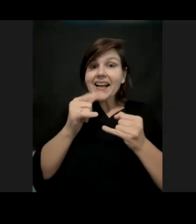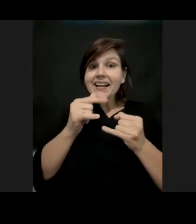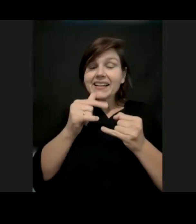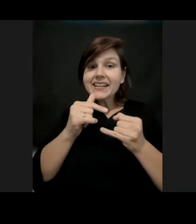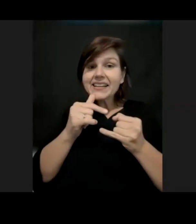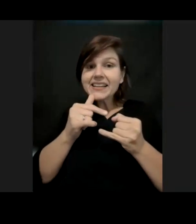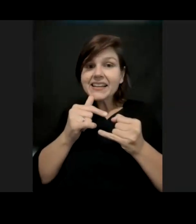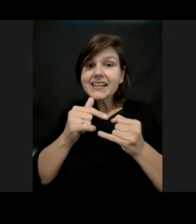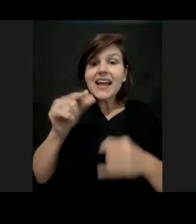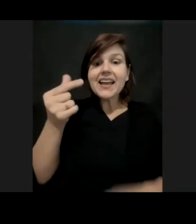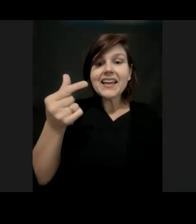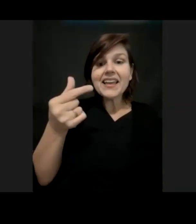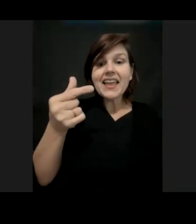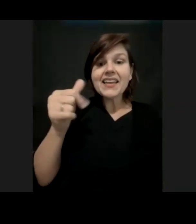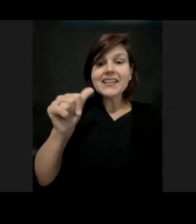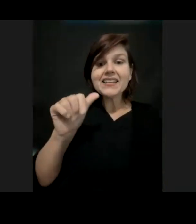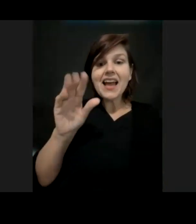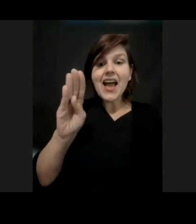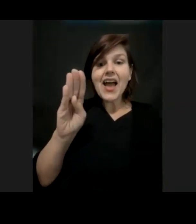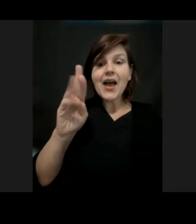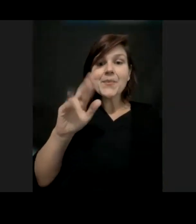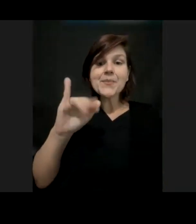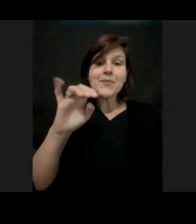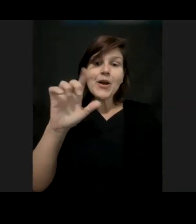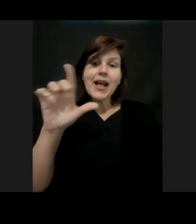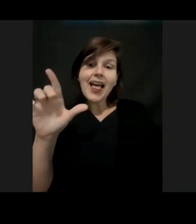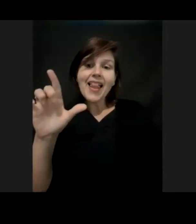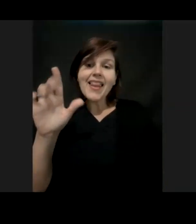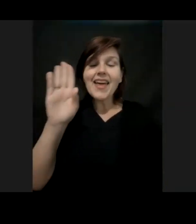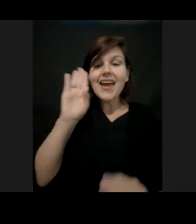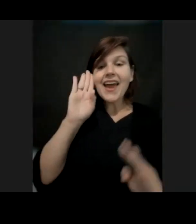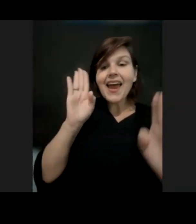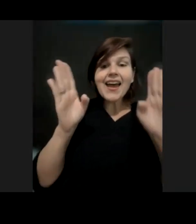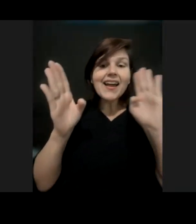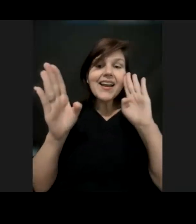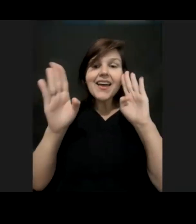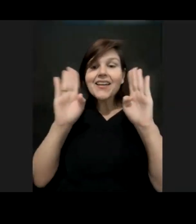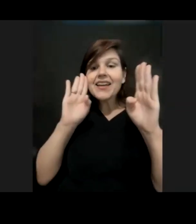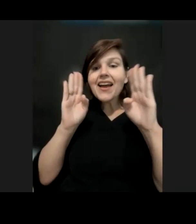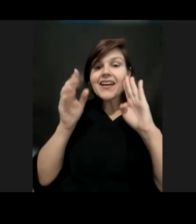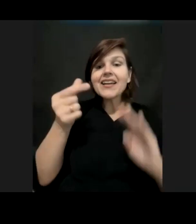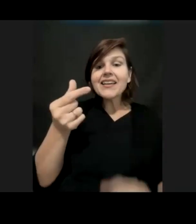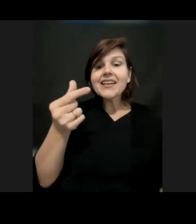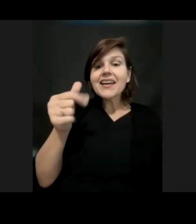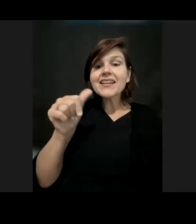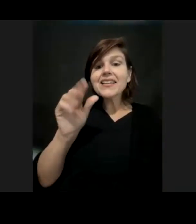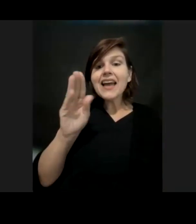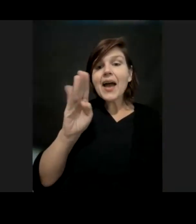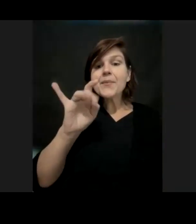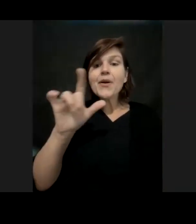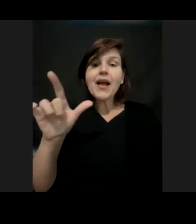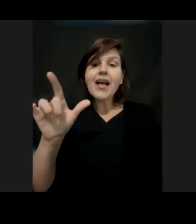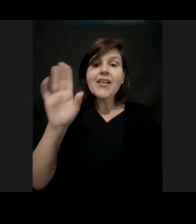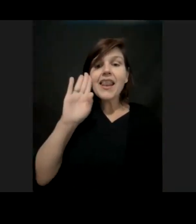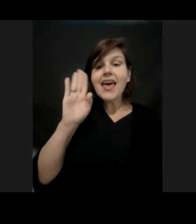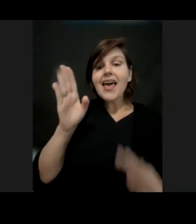Gabrielle, Gabrielle, Gabrielle! Hello, hello, hello, Gabrielle!